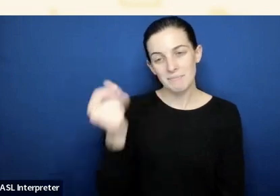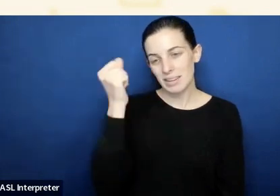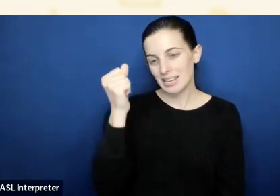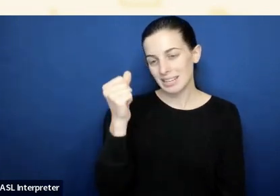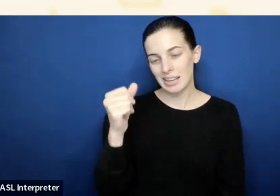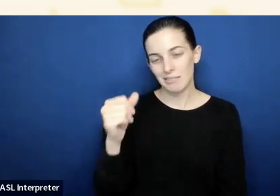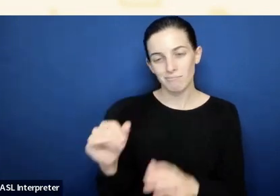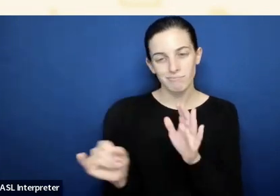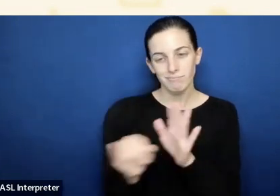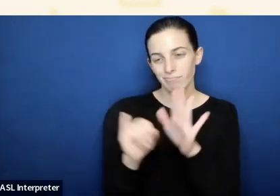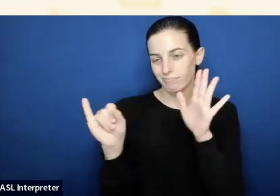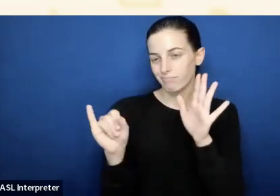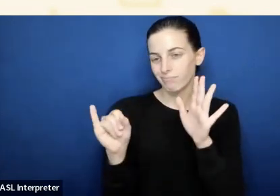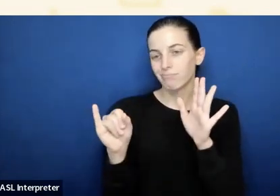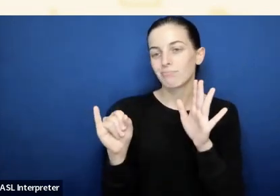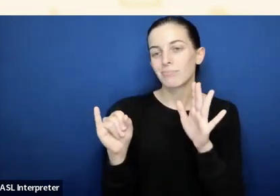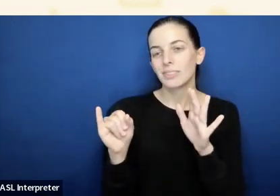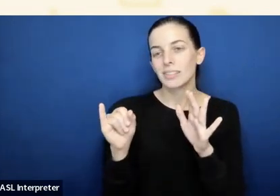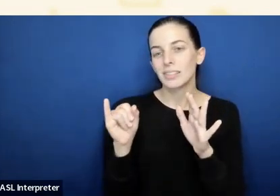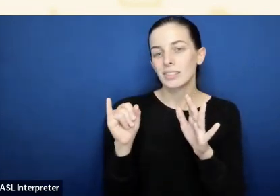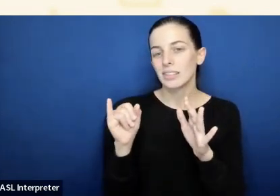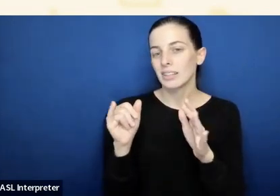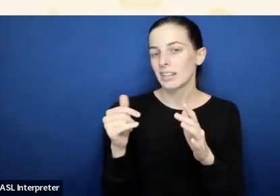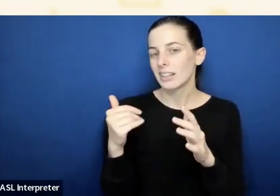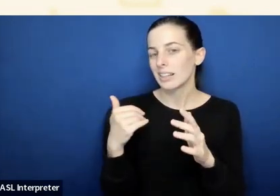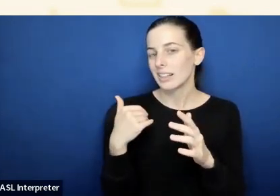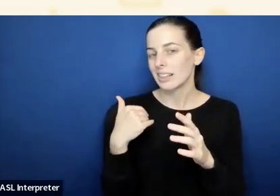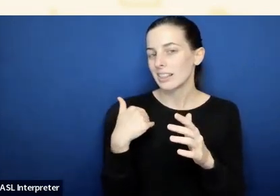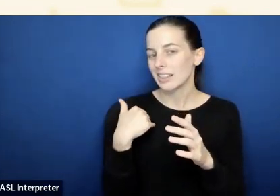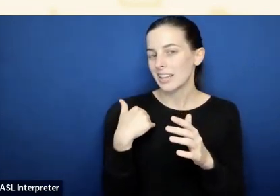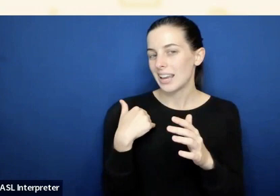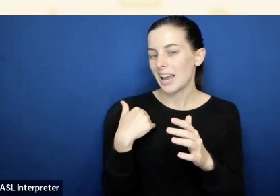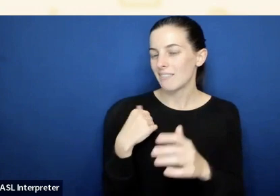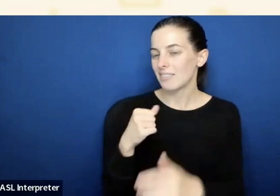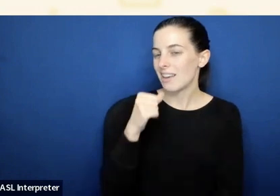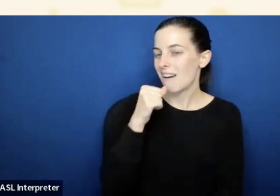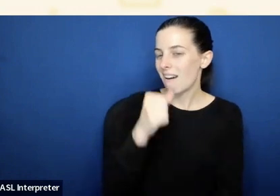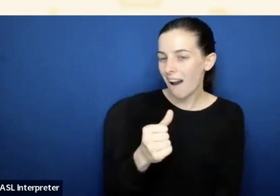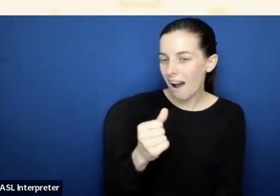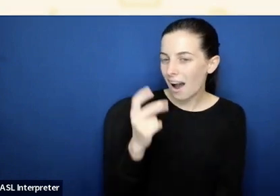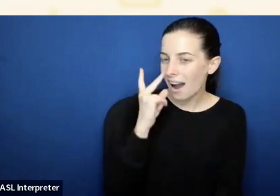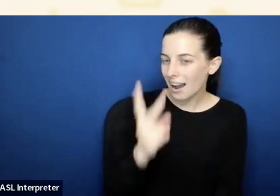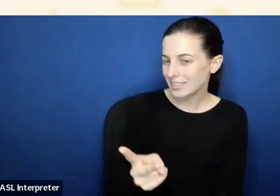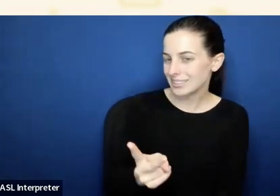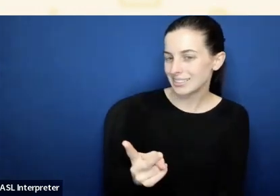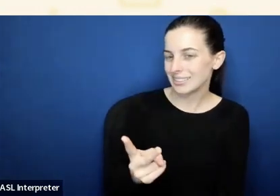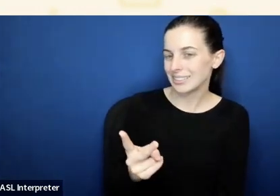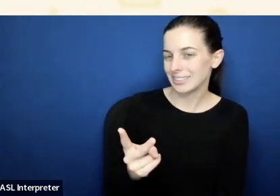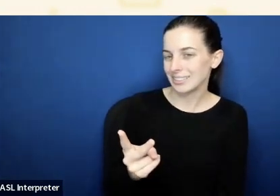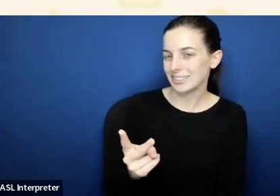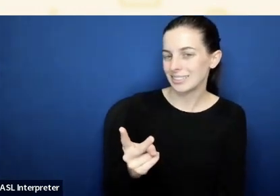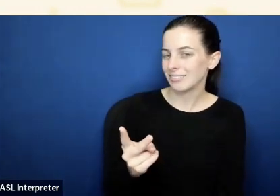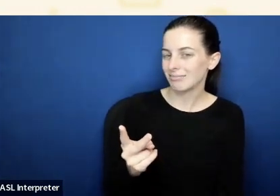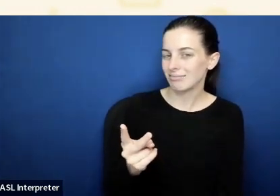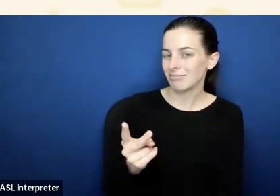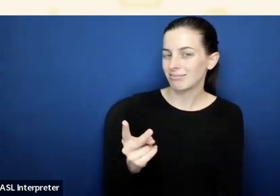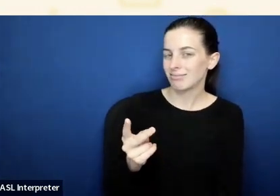They lurk into the shadows unseen, and they do not announce themselves